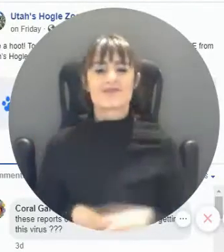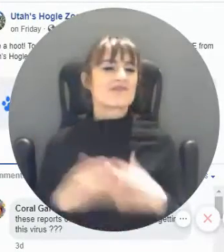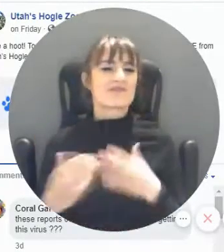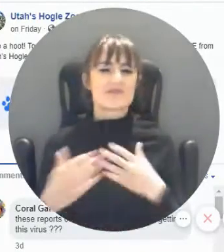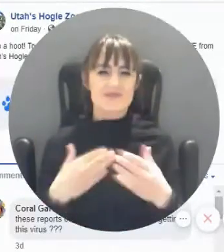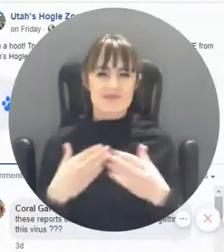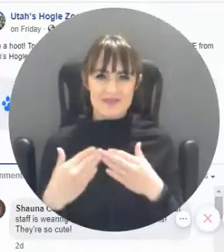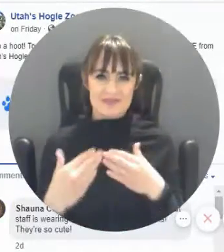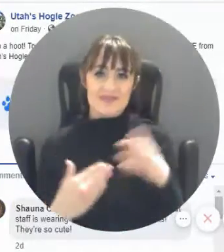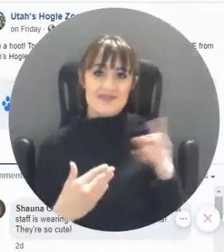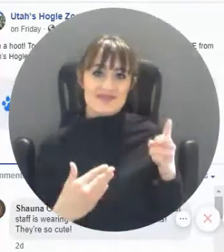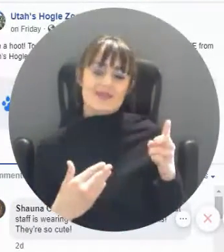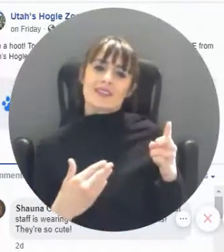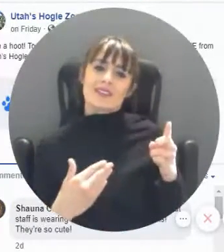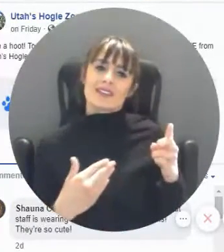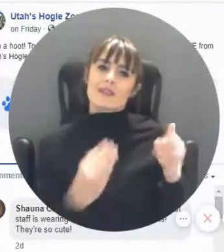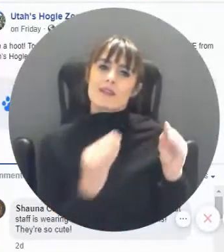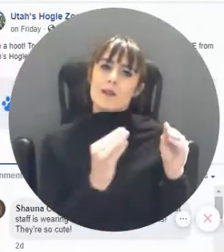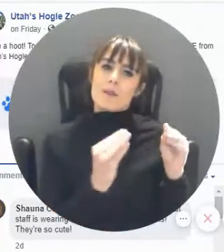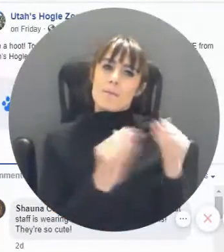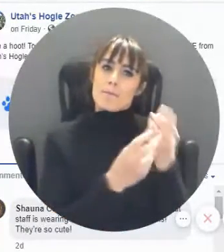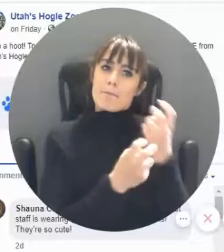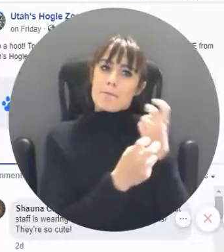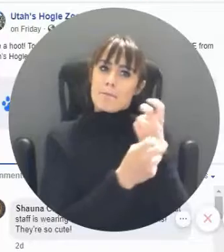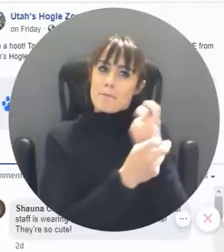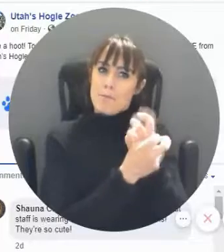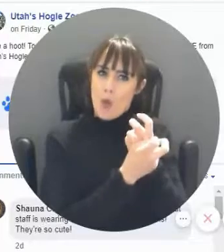These are a lot whiter and nicer because I did bleach them overnight.